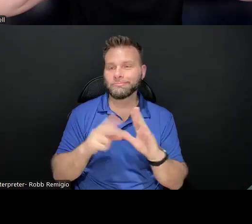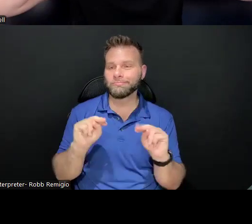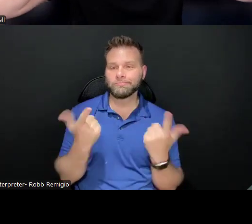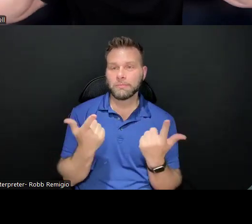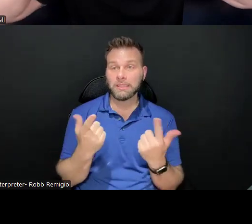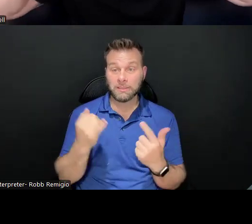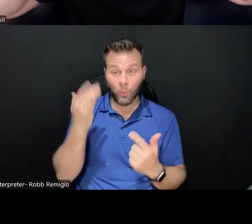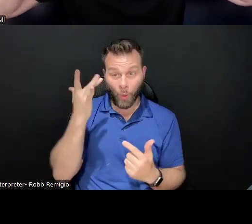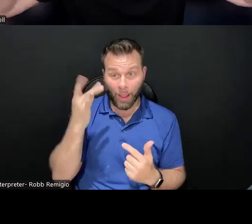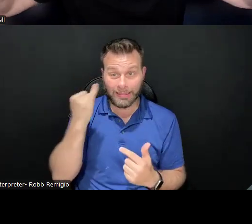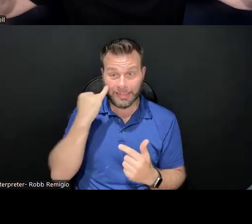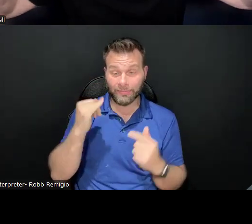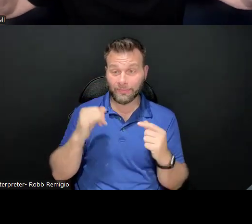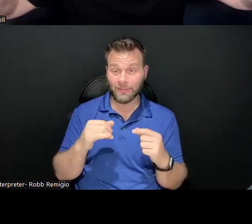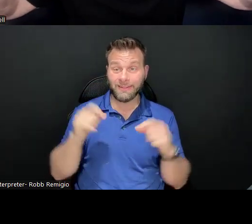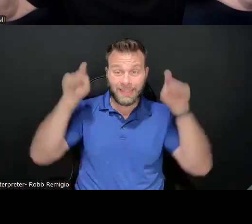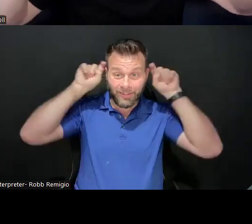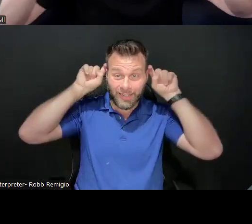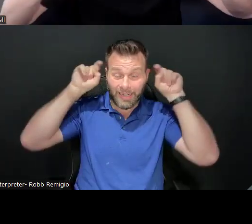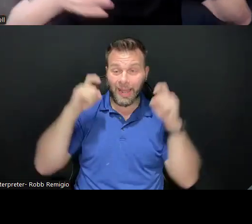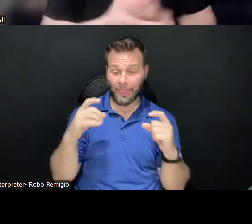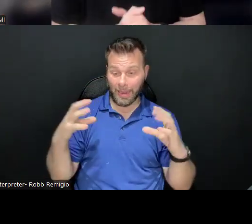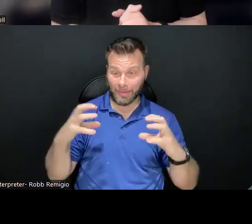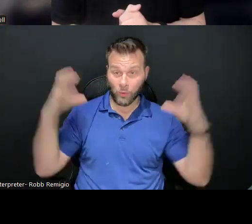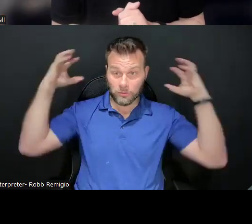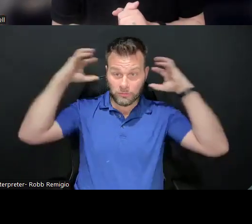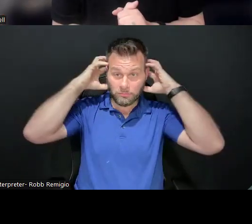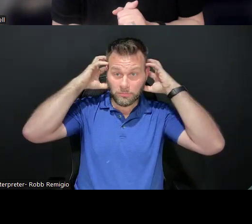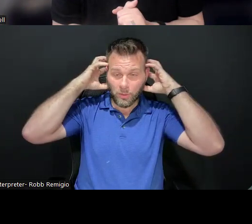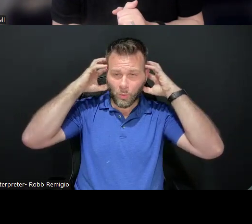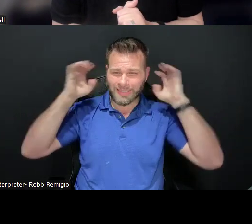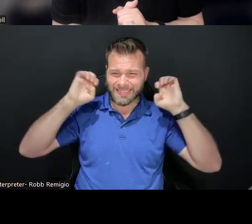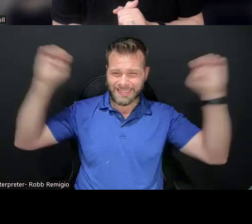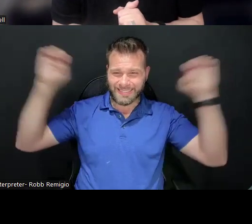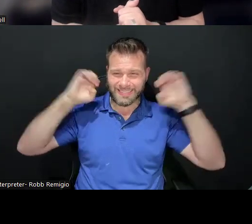If you take headphones and put them over a hearing aid, you're going to get screeching feedback. I'm sure most of you have